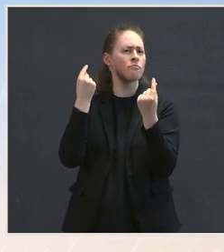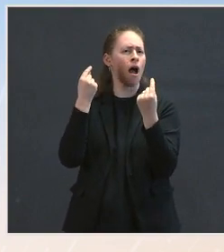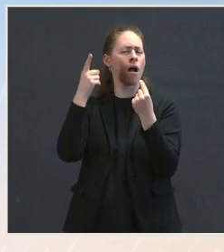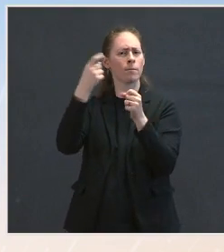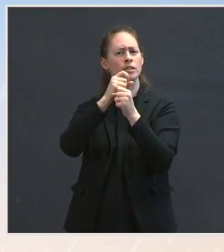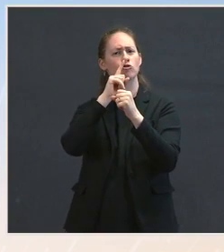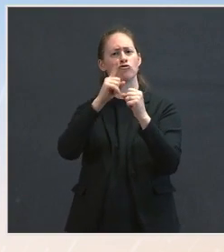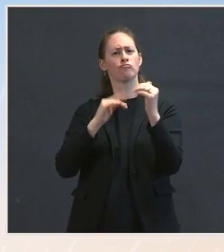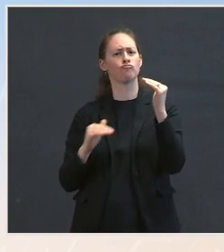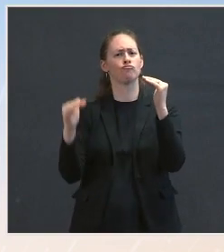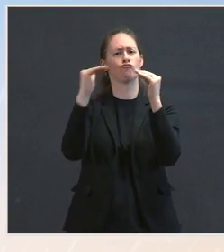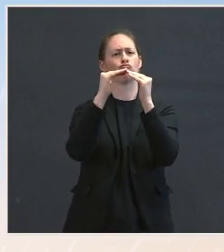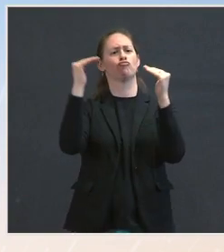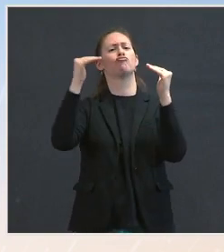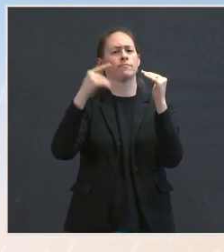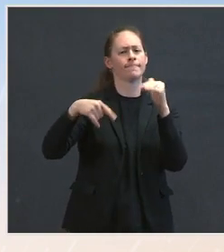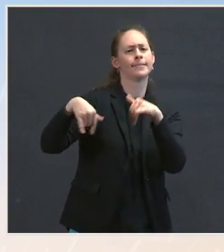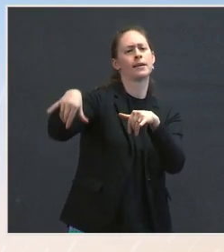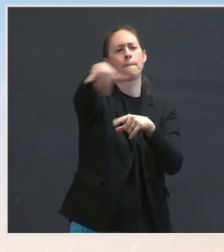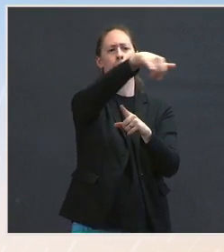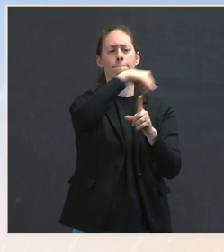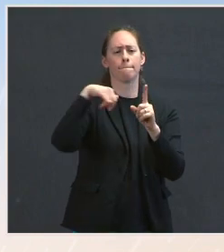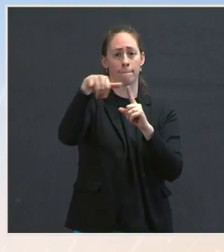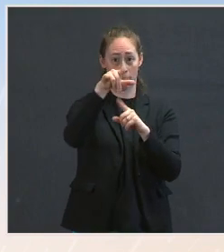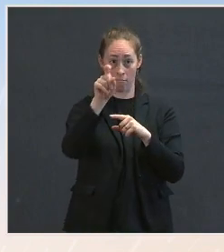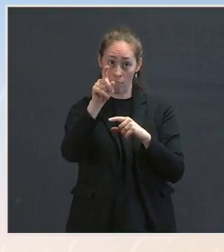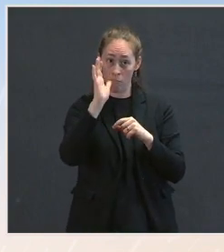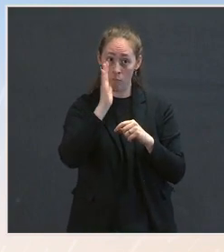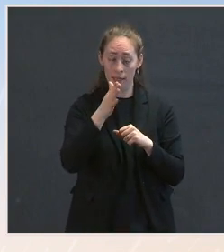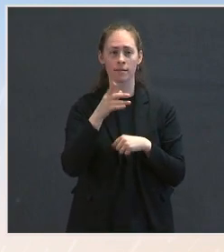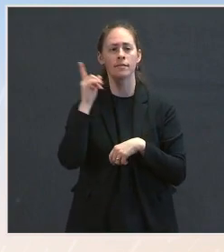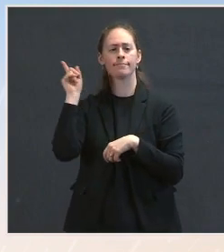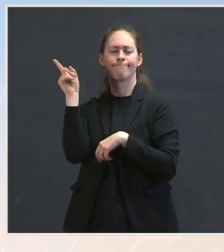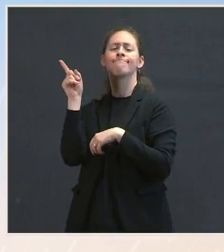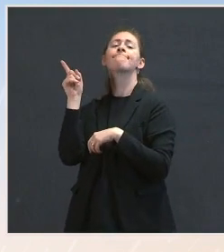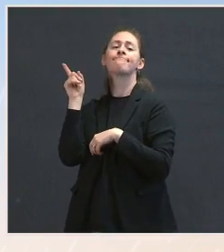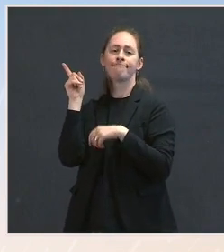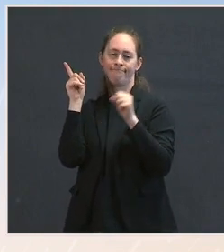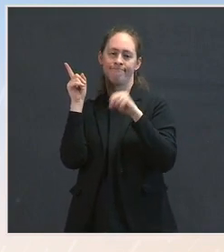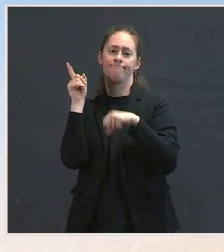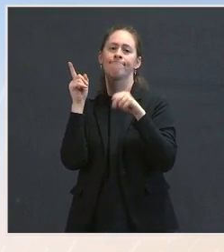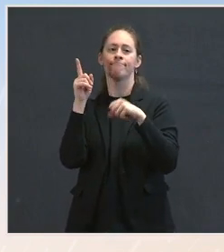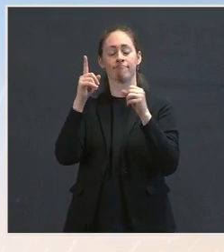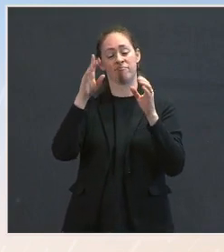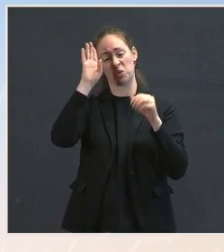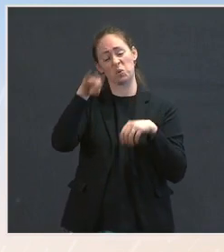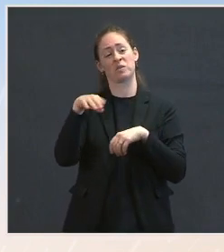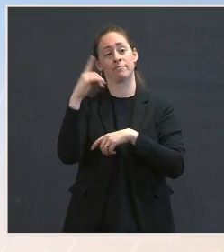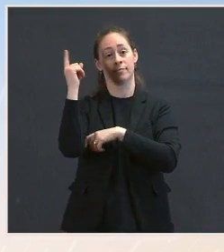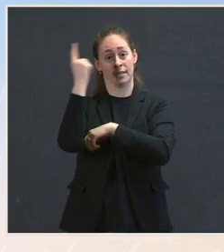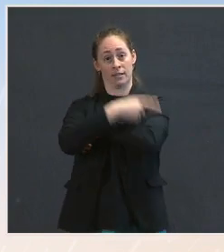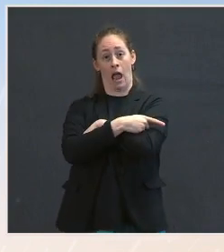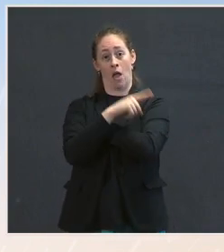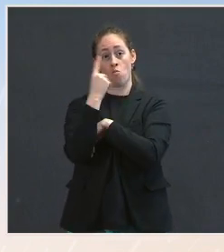Ms. Psaki: The President has always known from the day he took office, and as has the Vice President, that addressing --